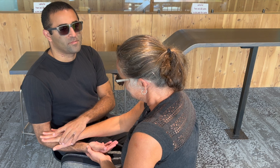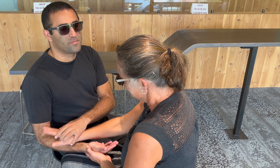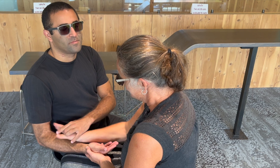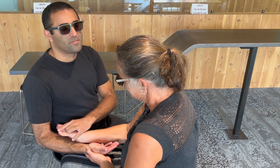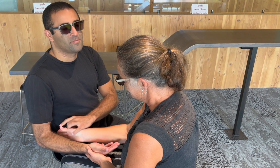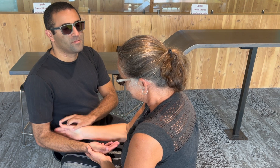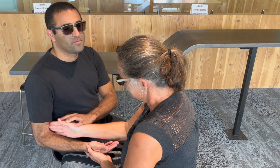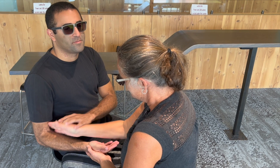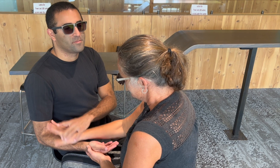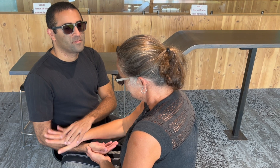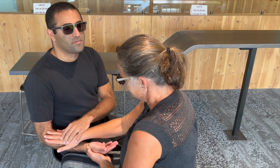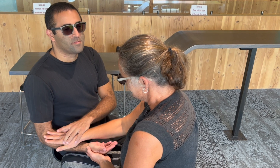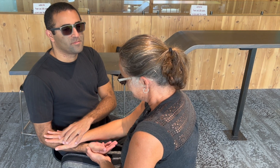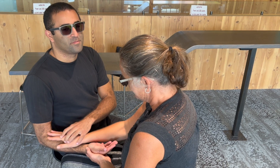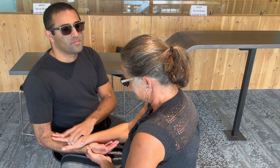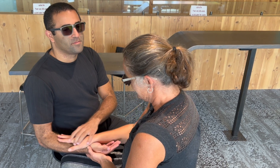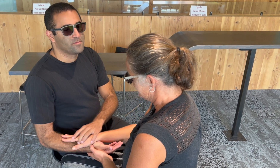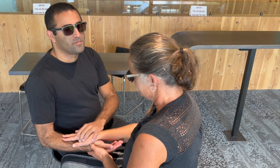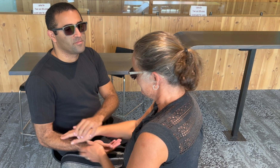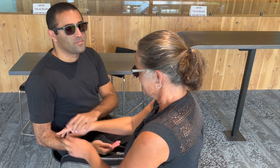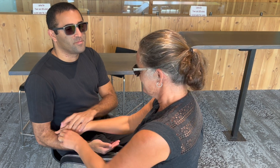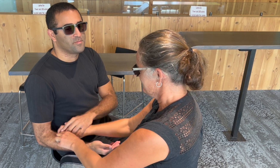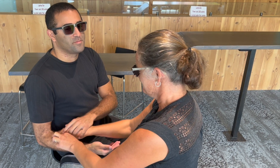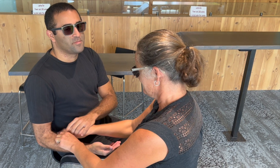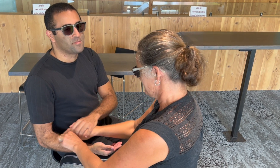and continued our walk by the crashing surf.